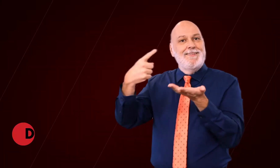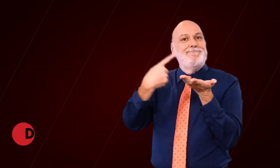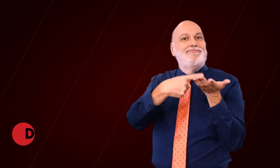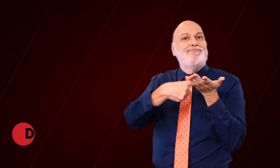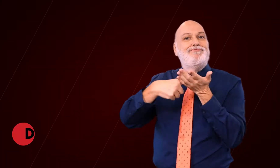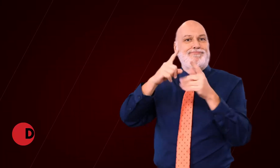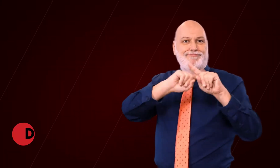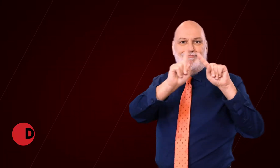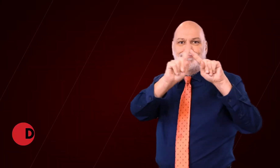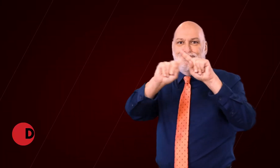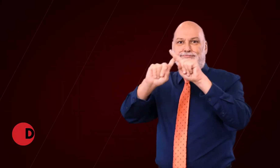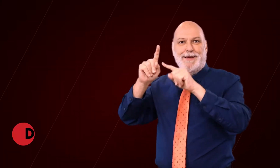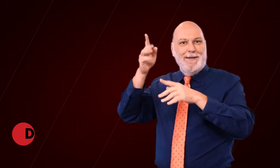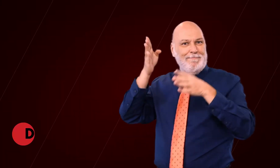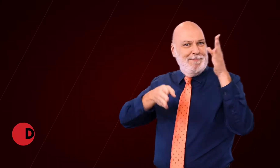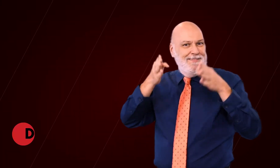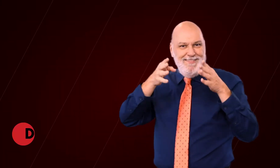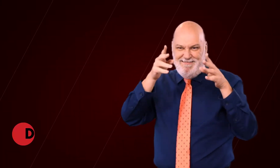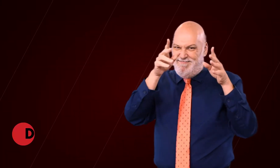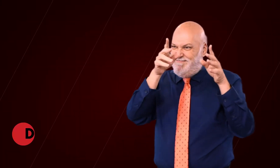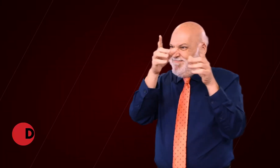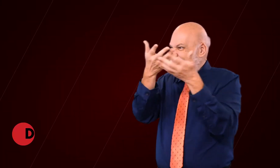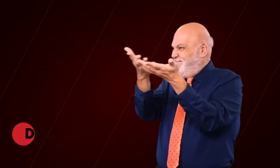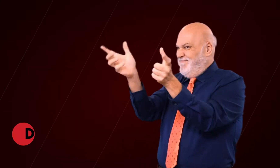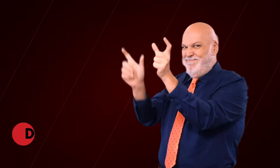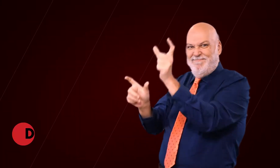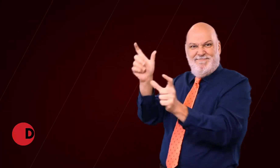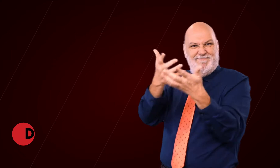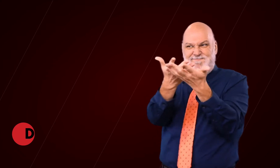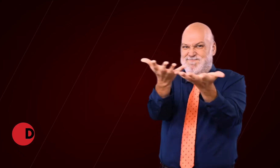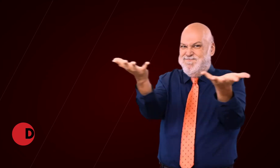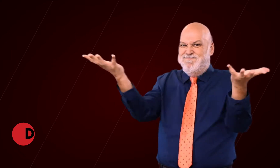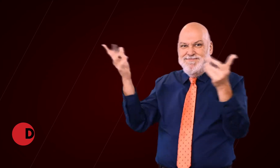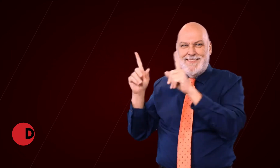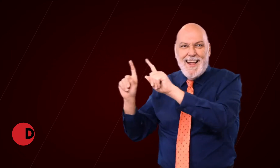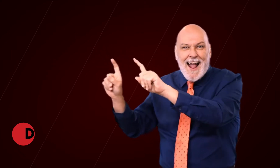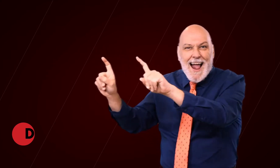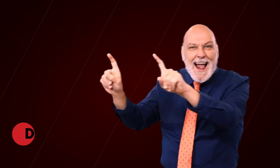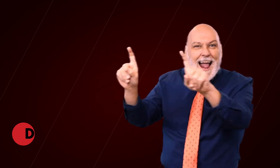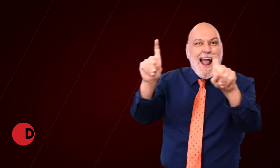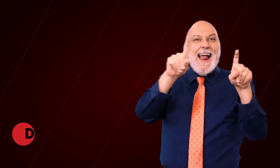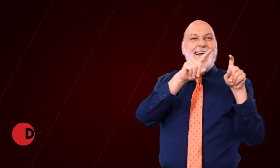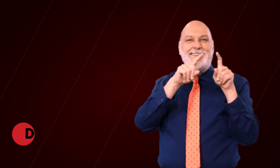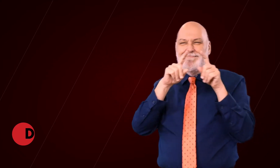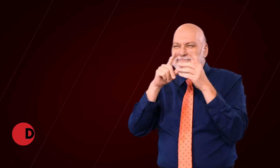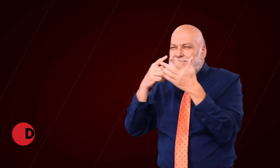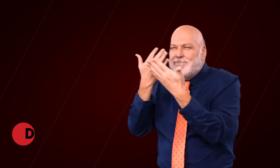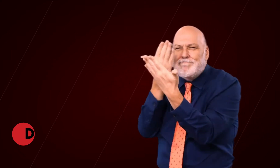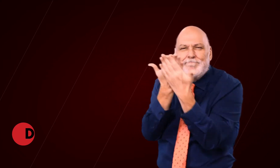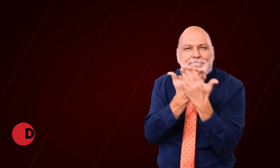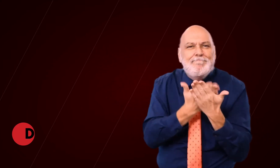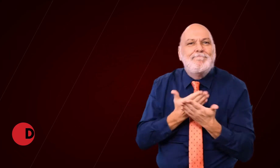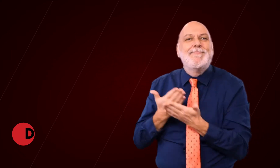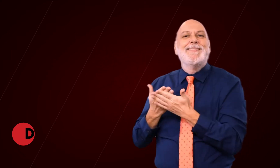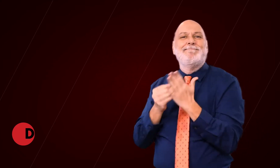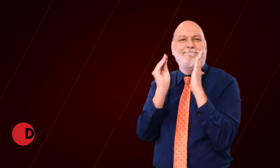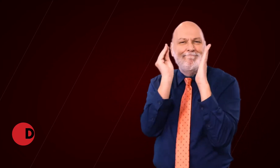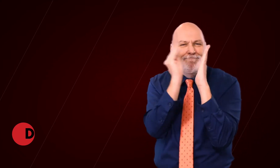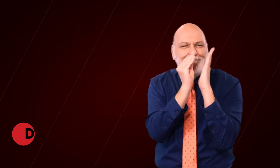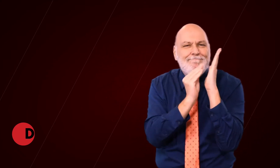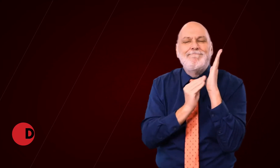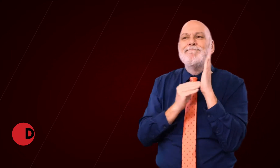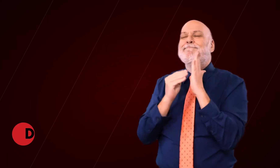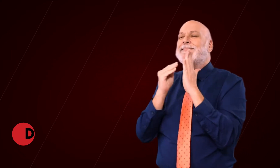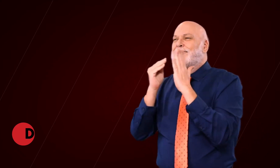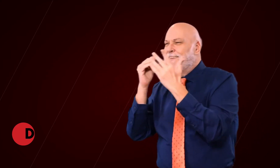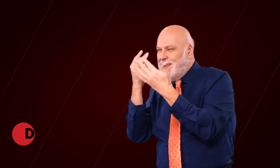In talking with different people and researching this story,